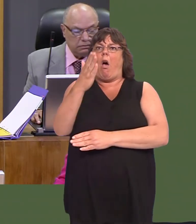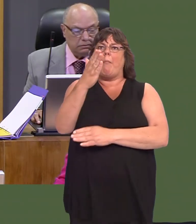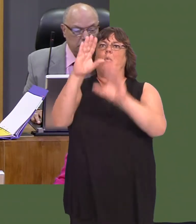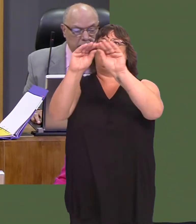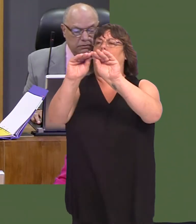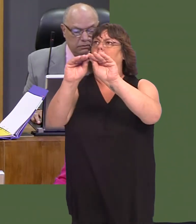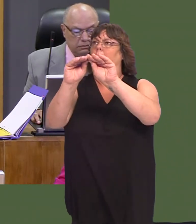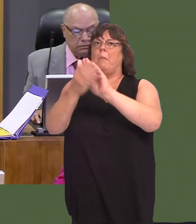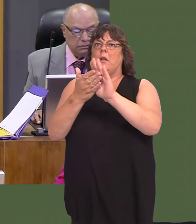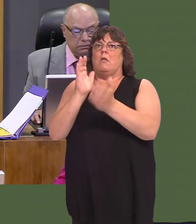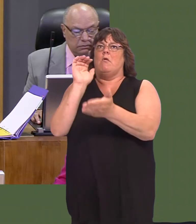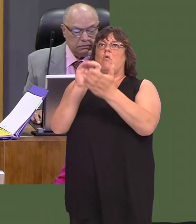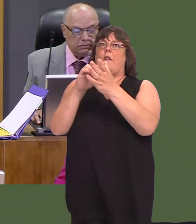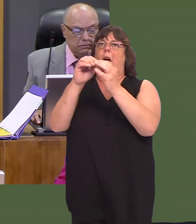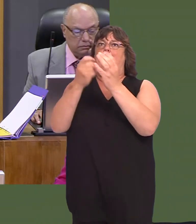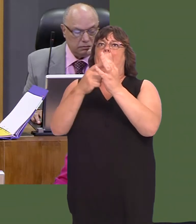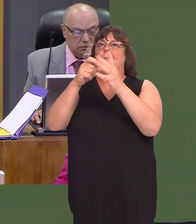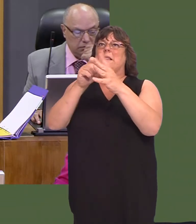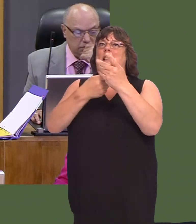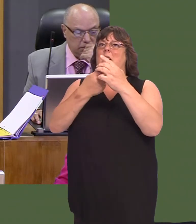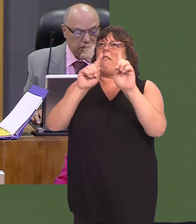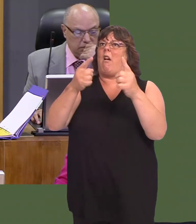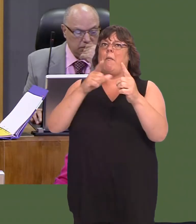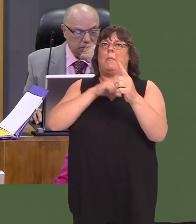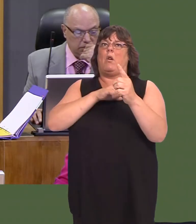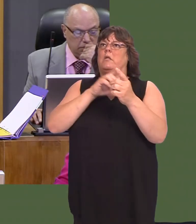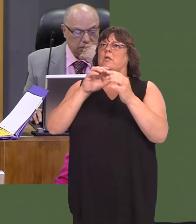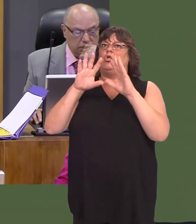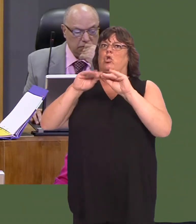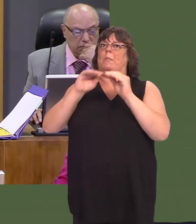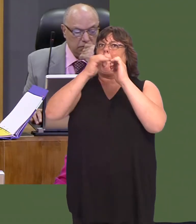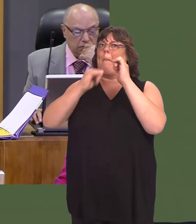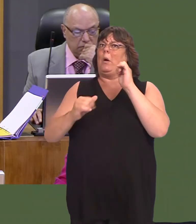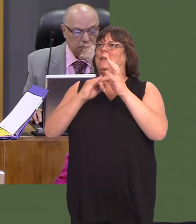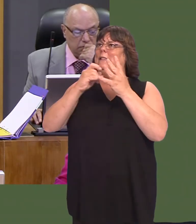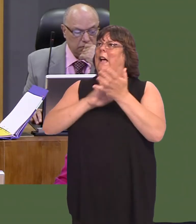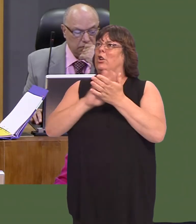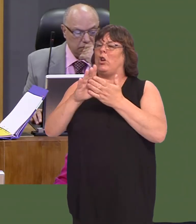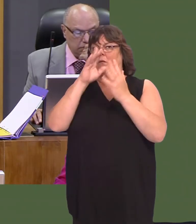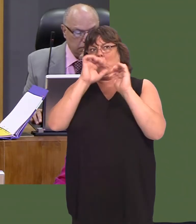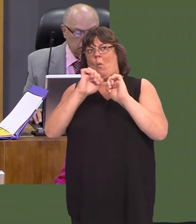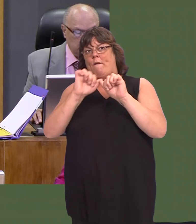If you want to get to Aberdare, it stops in Mountain Ash and you have to get off and wait for the next train.